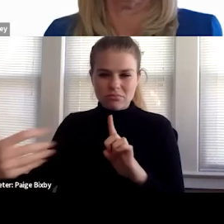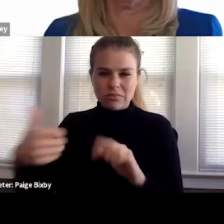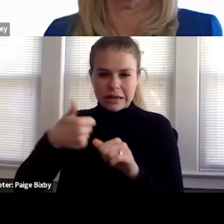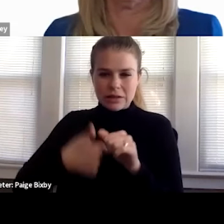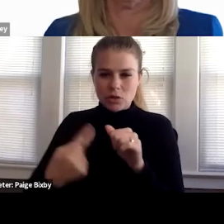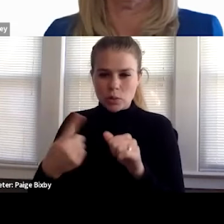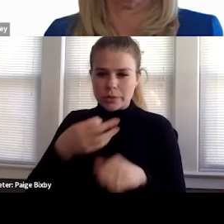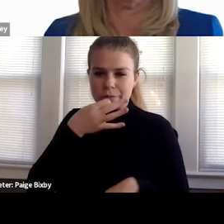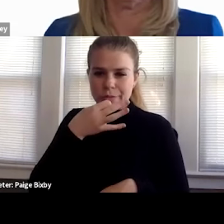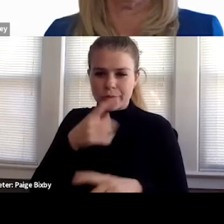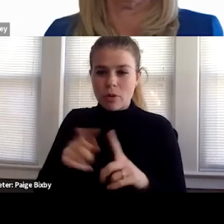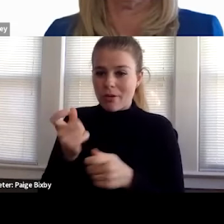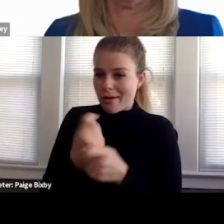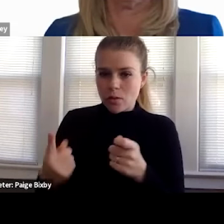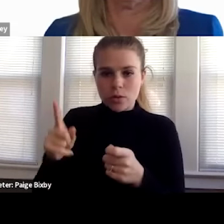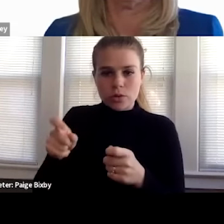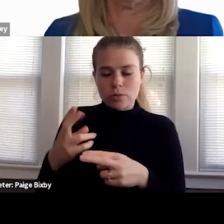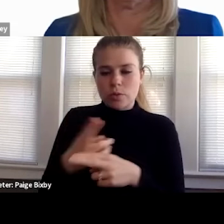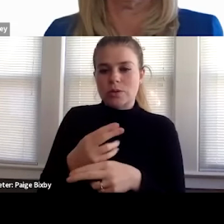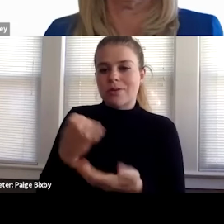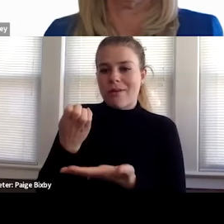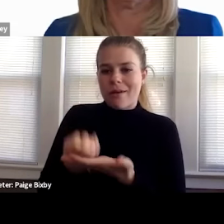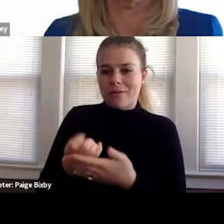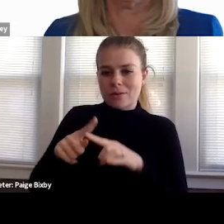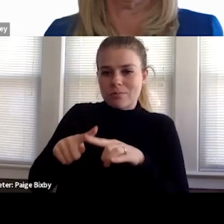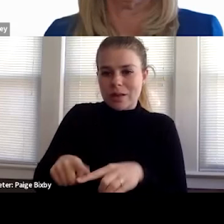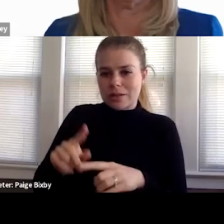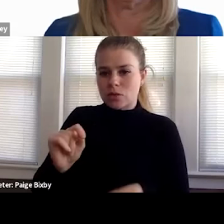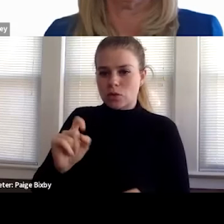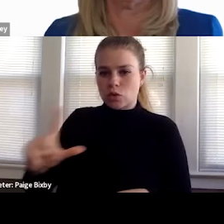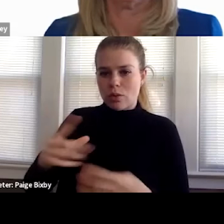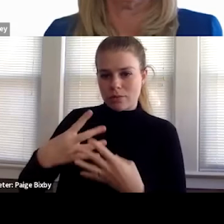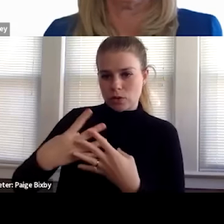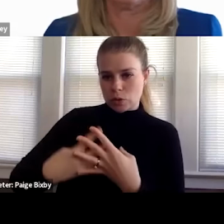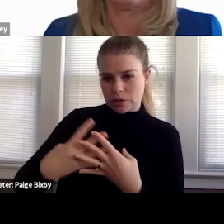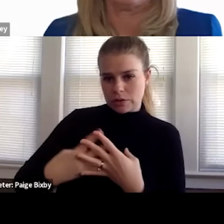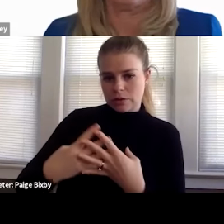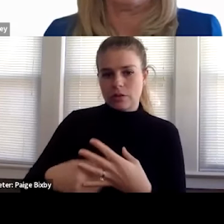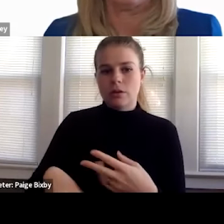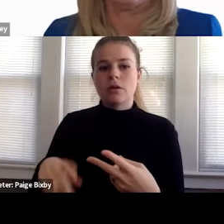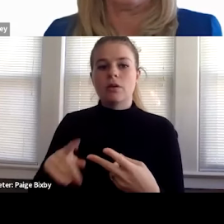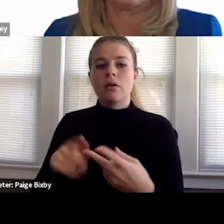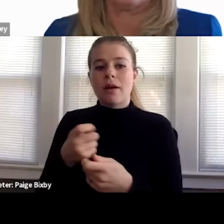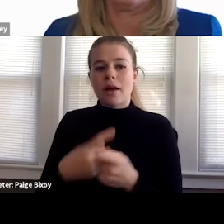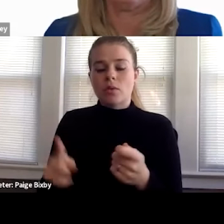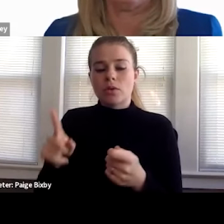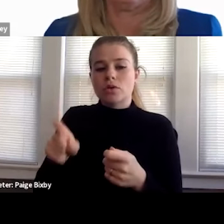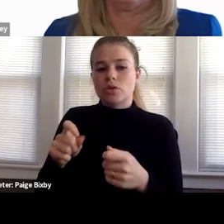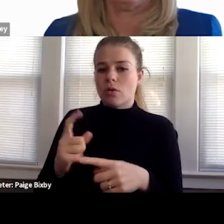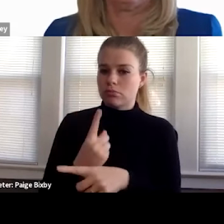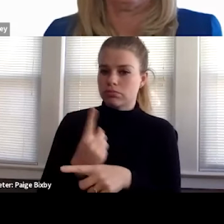But everyone should be using an evidence-based tool, screening tool. Everyone should be trained adequately in what to look for